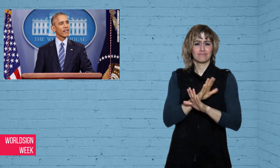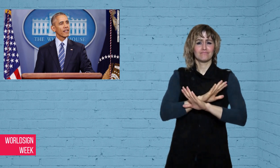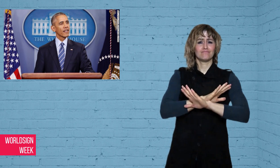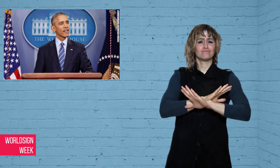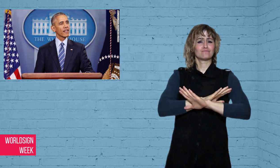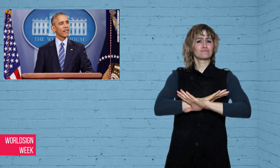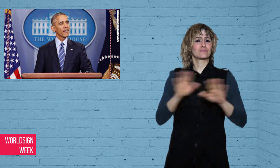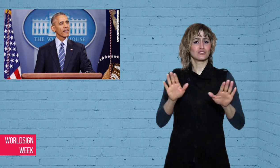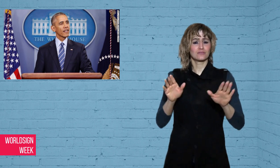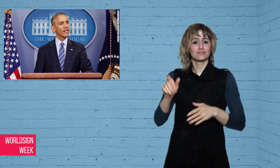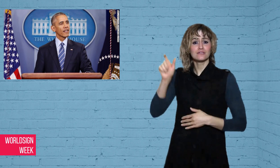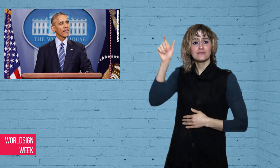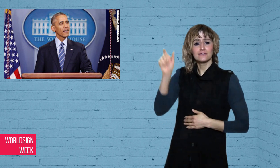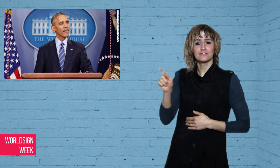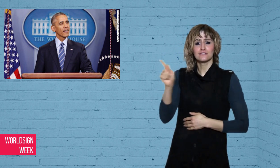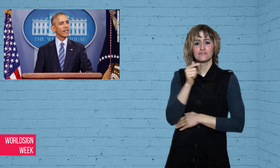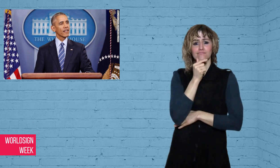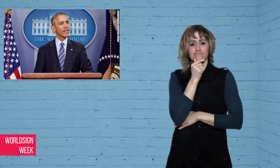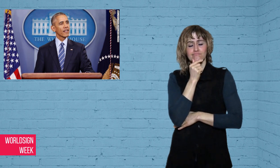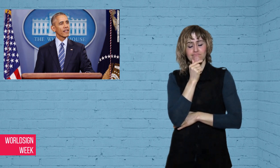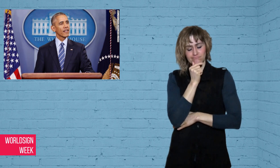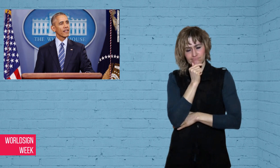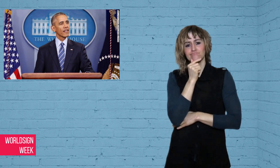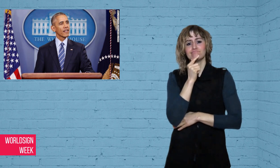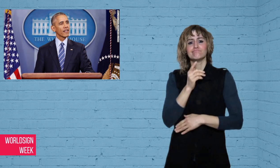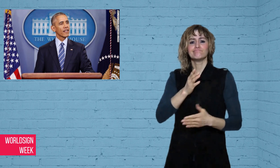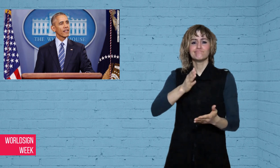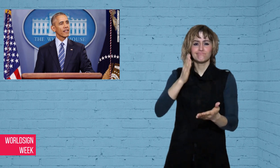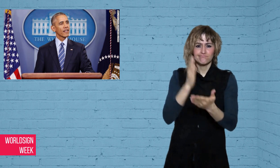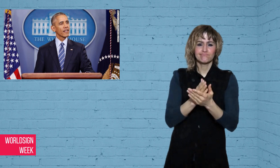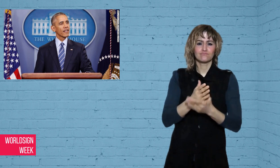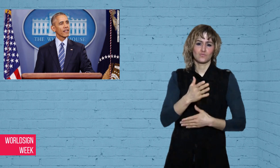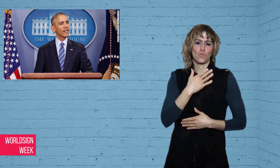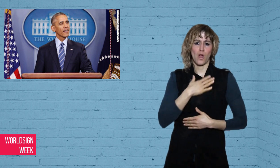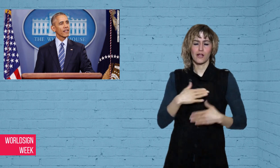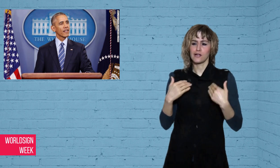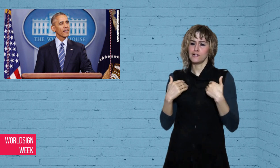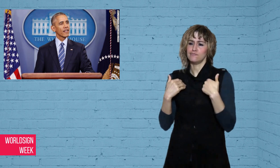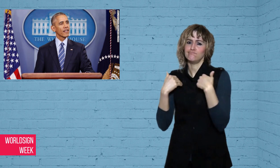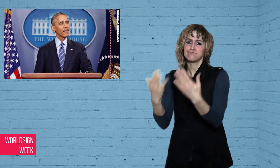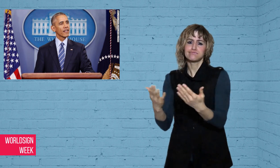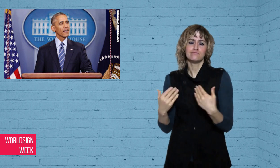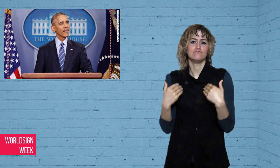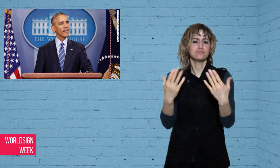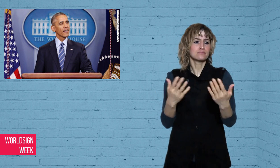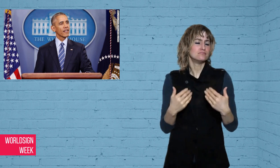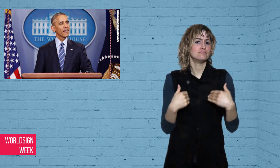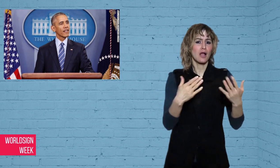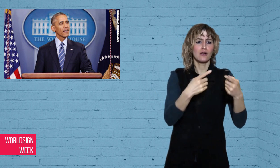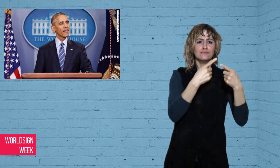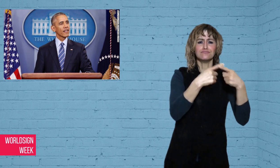Before Obama leaves office, he issued